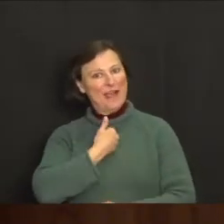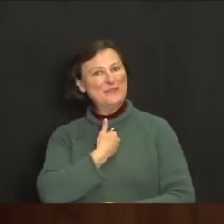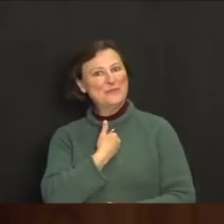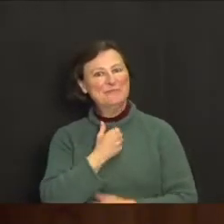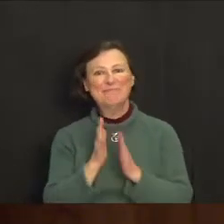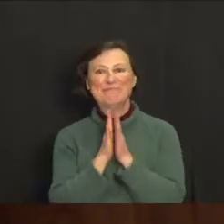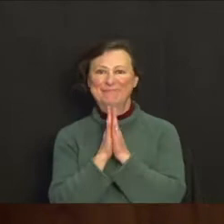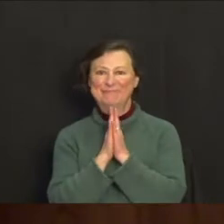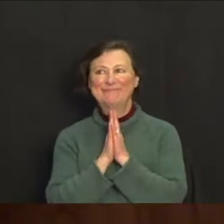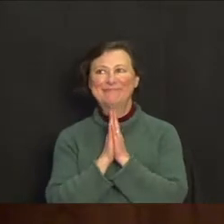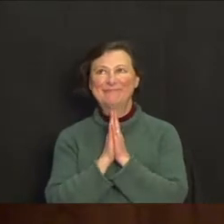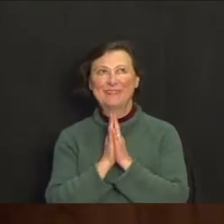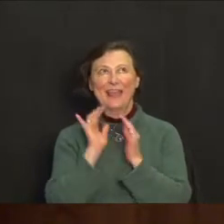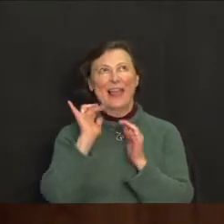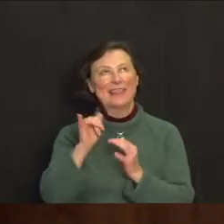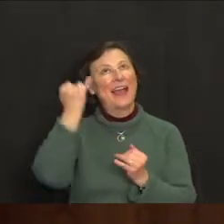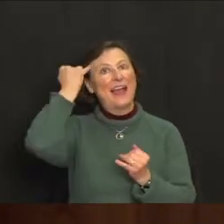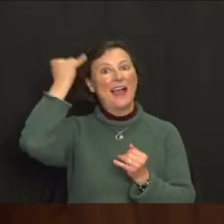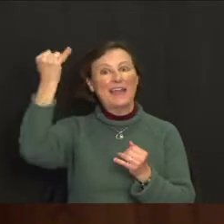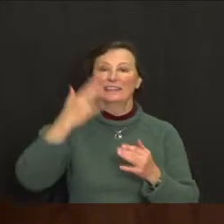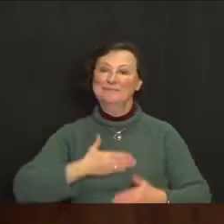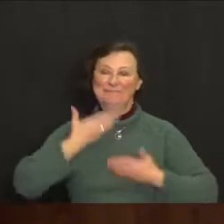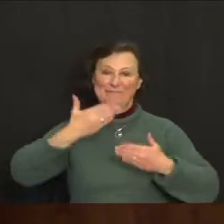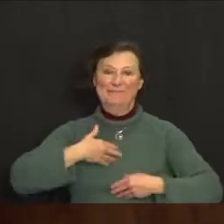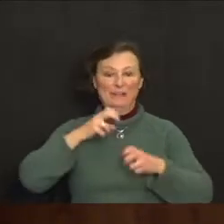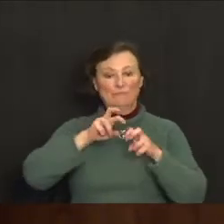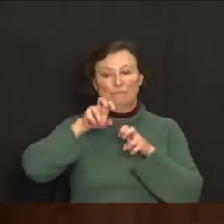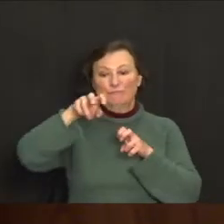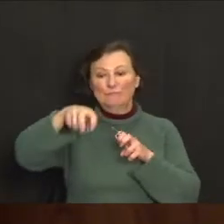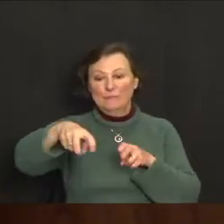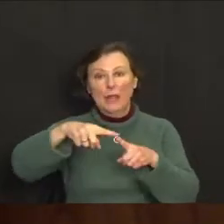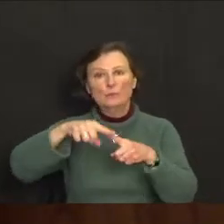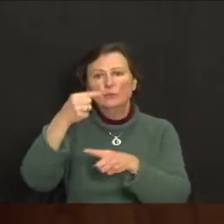And with this thought he cheerfully climbed onto the greenest leaf.